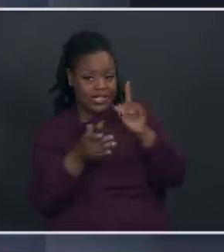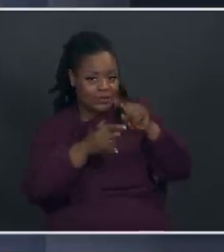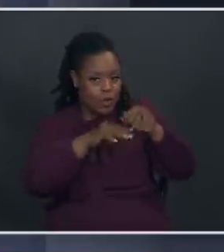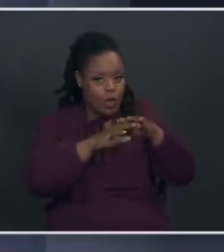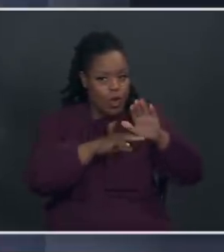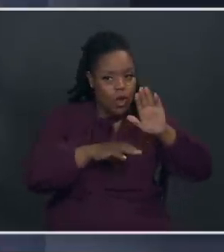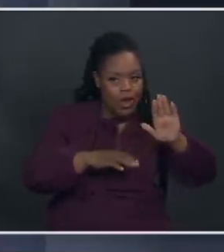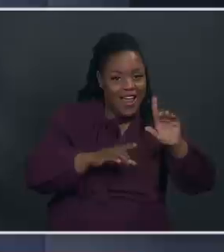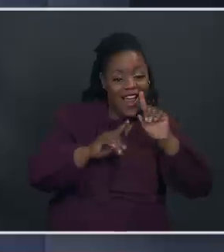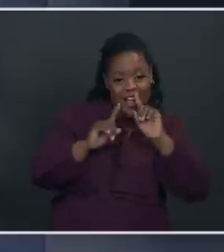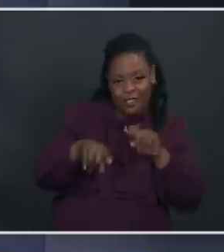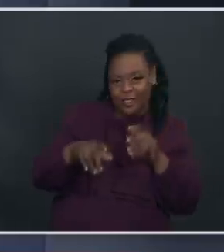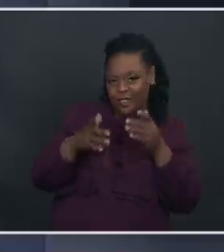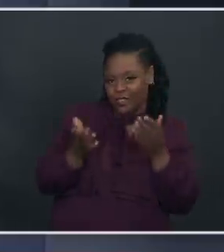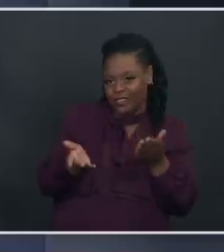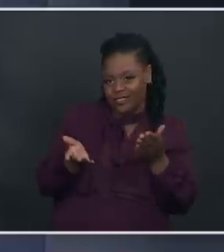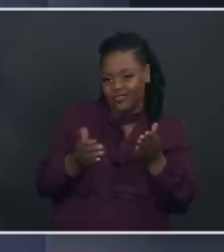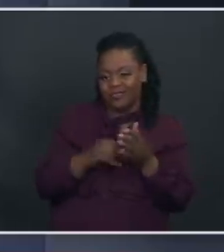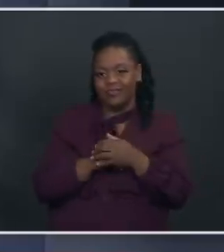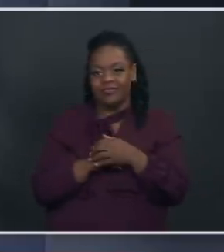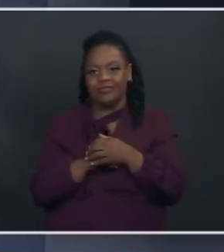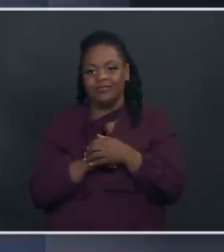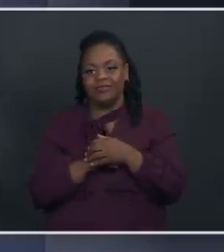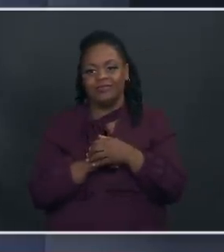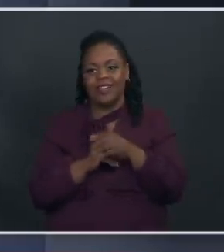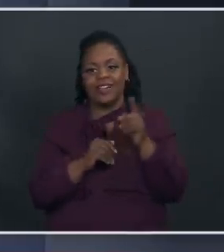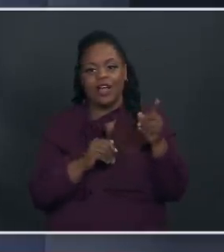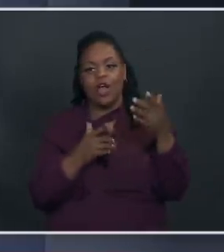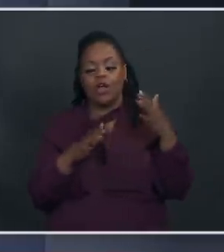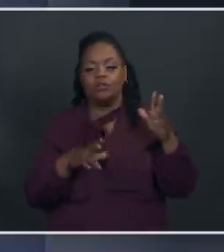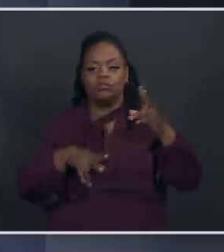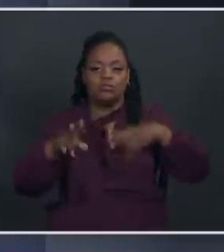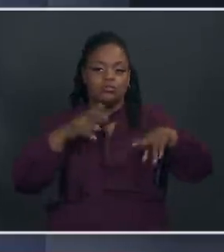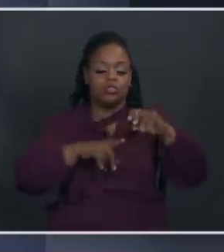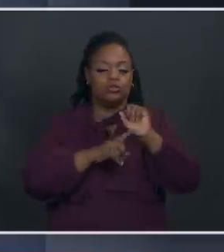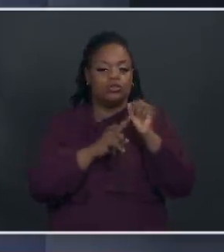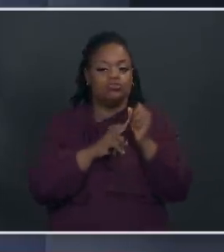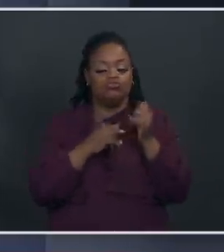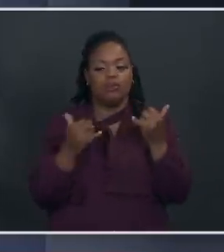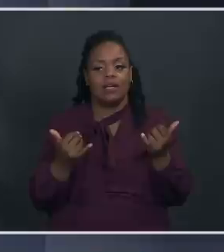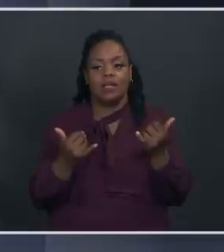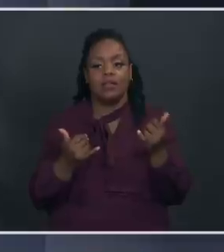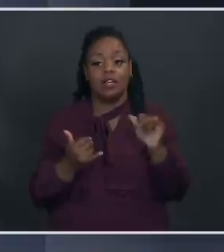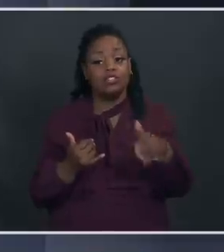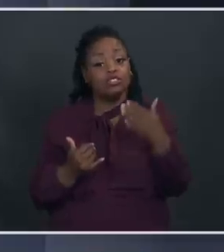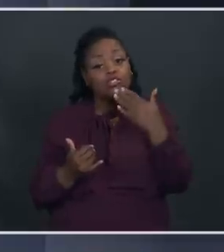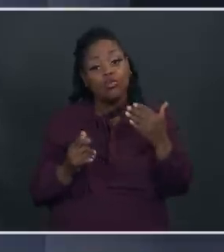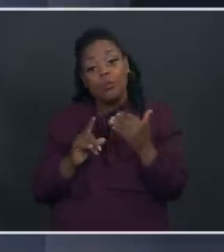including Secretary Yellen and others, are monitoring the situation. It's a good reminder, though, that the stock market isn't the only measure